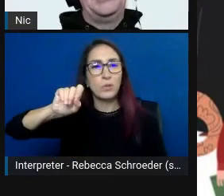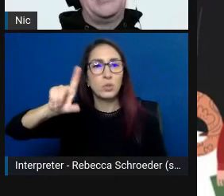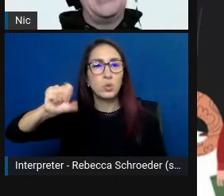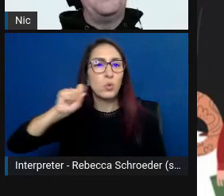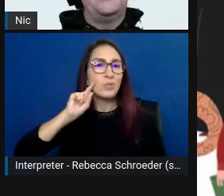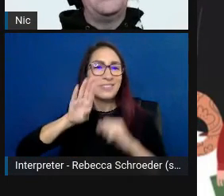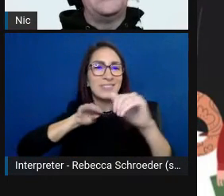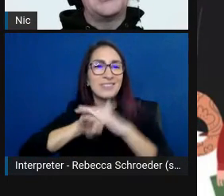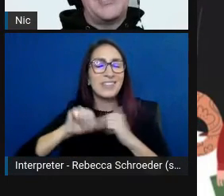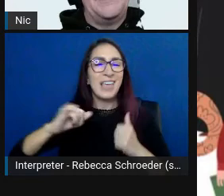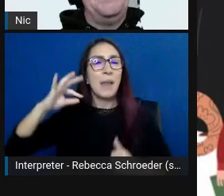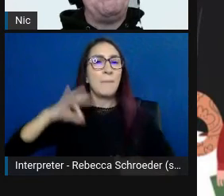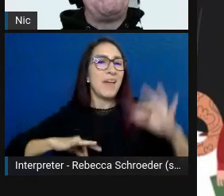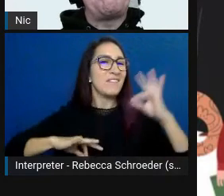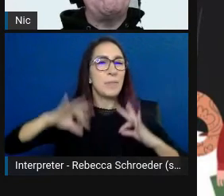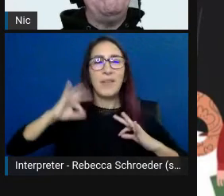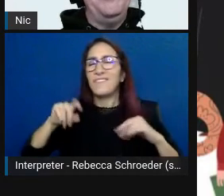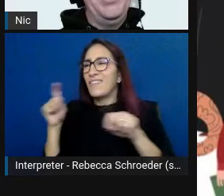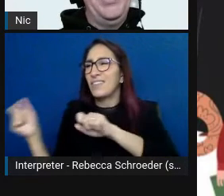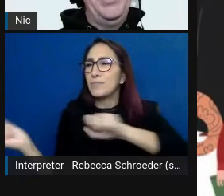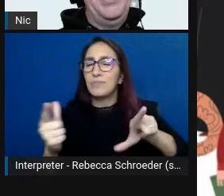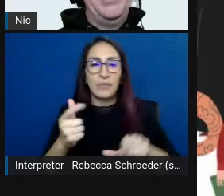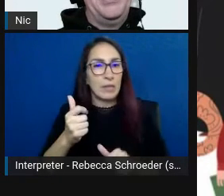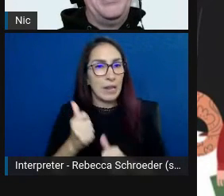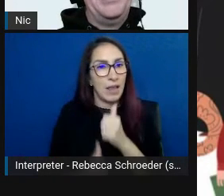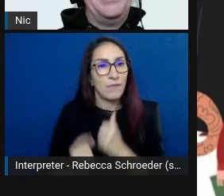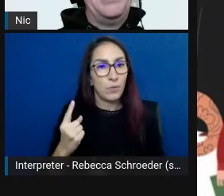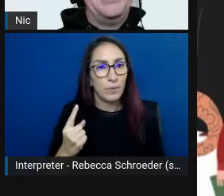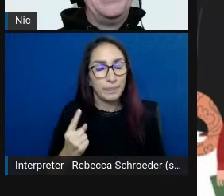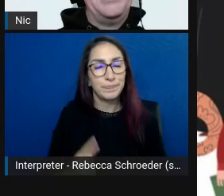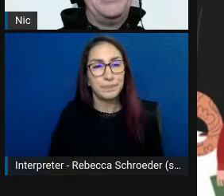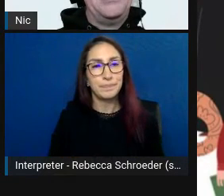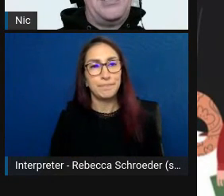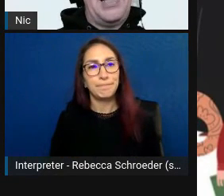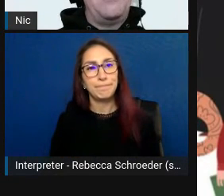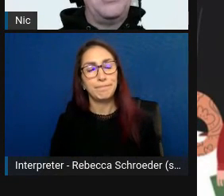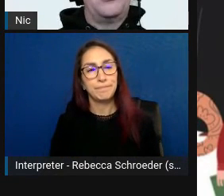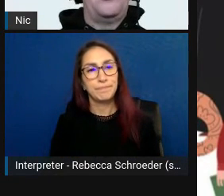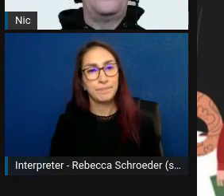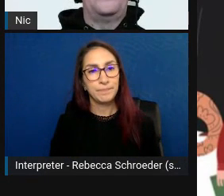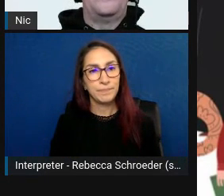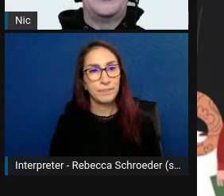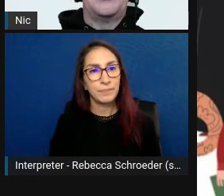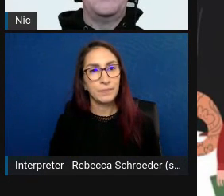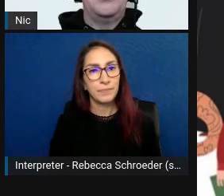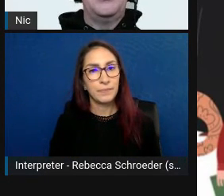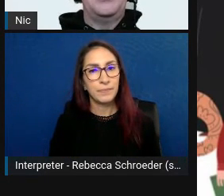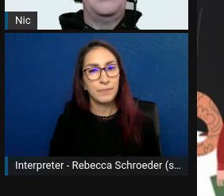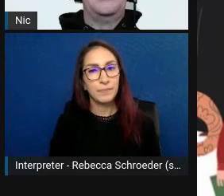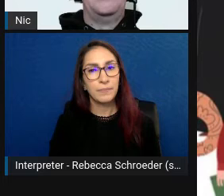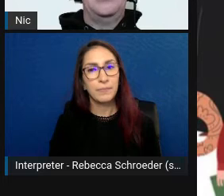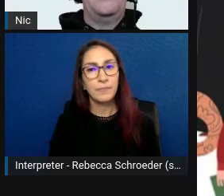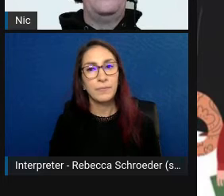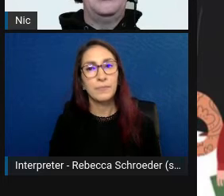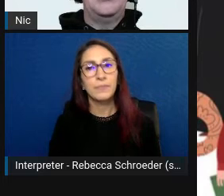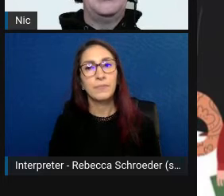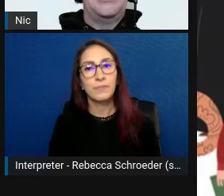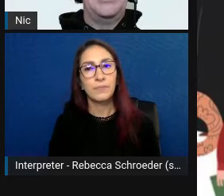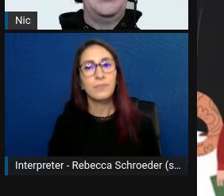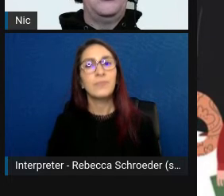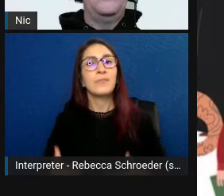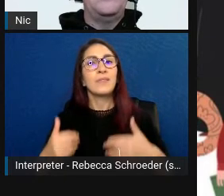I am going to say, having a culture of accessibility really includes